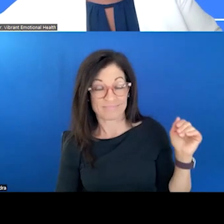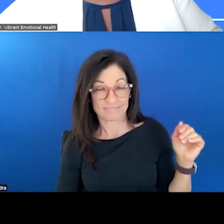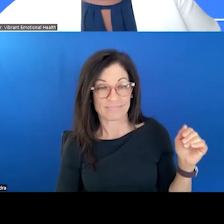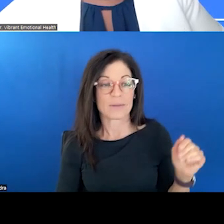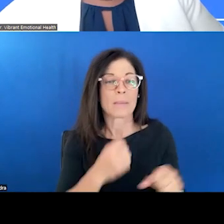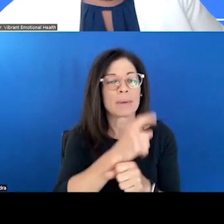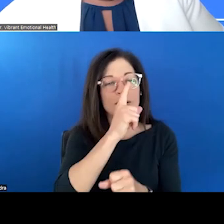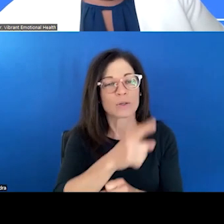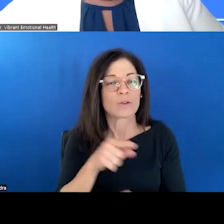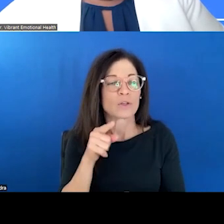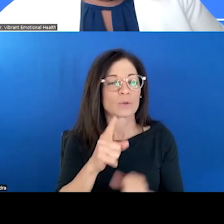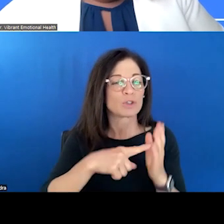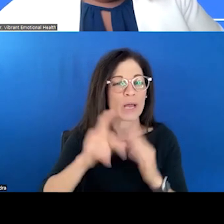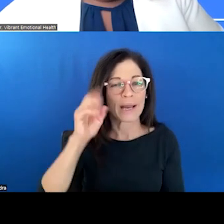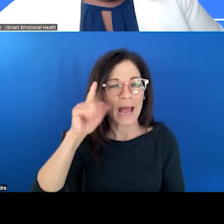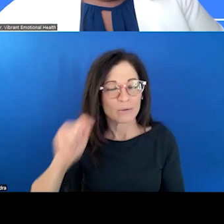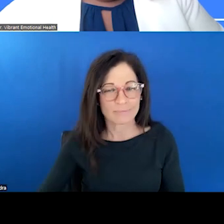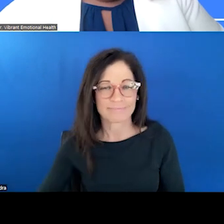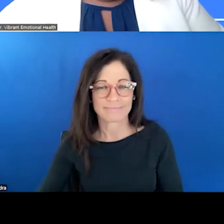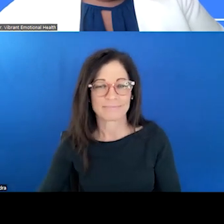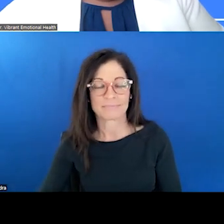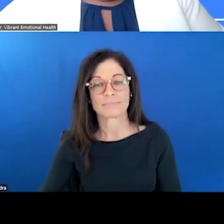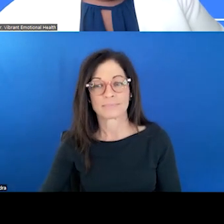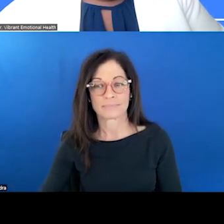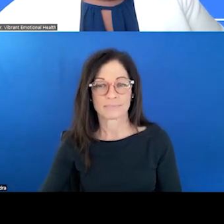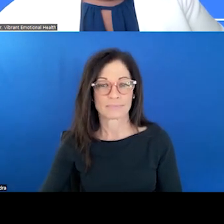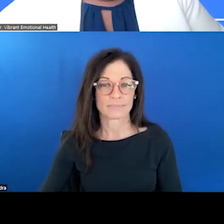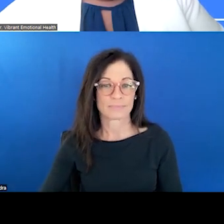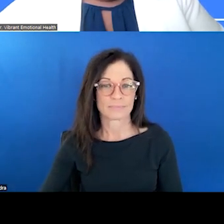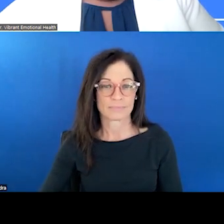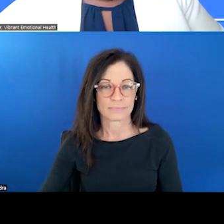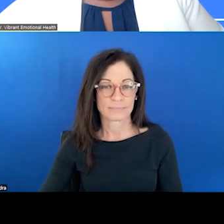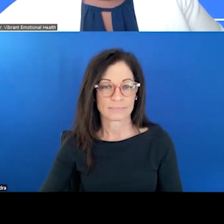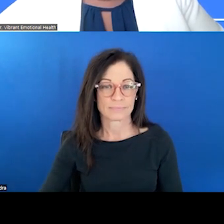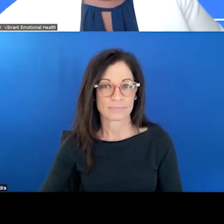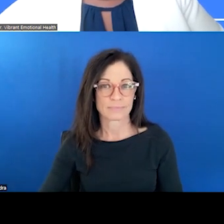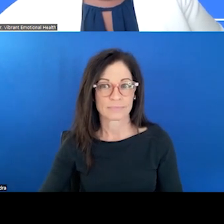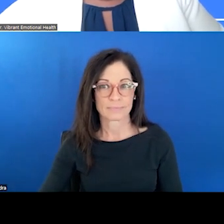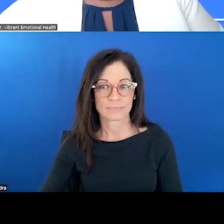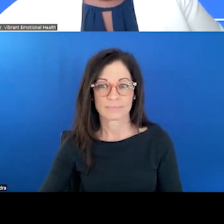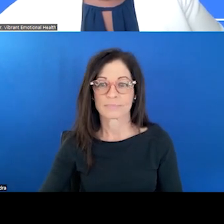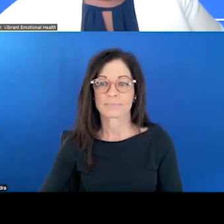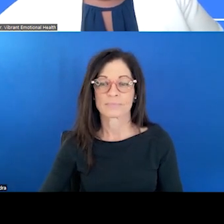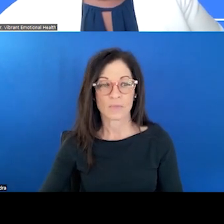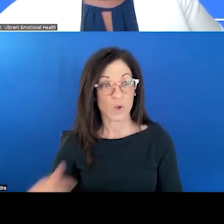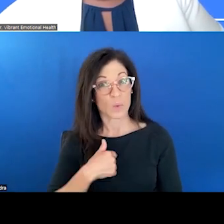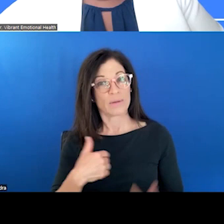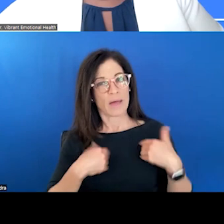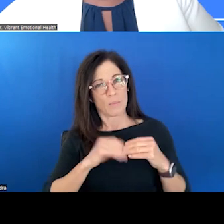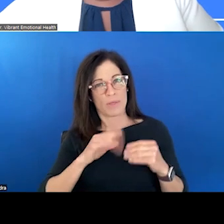MAKE SURE YOU CHECK THAT OUT. AND THEN WE HAVE HAD OVER OUR HUNDRED UNIQUE SPEAKERS SINCE THIS